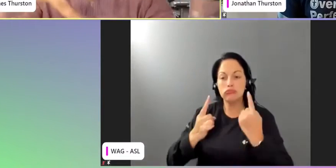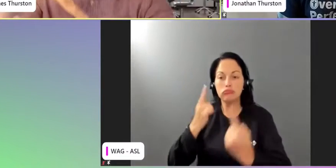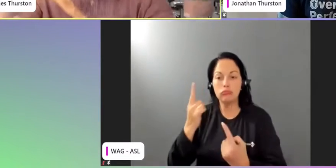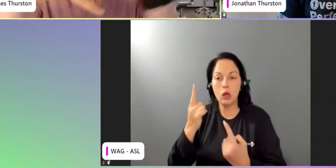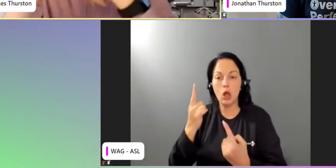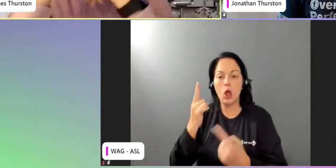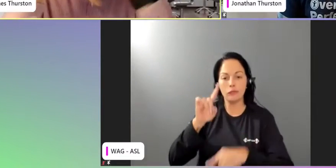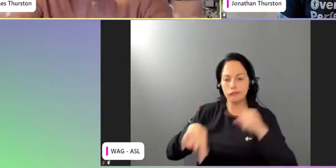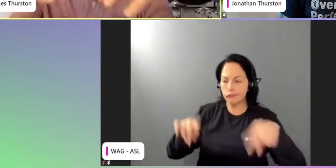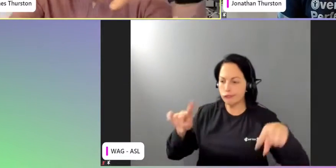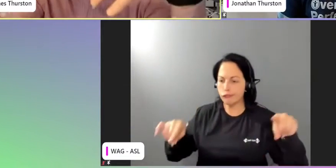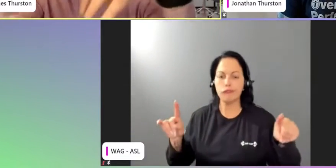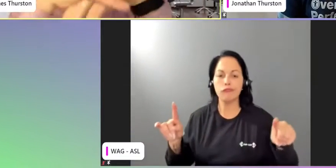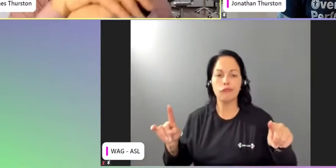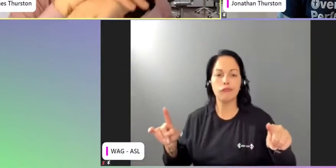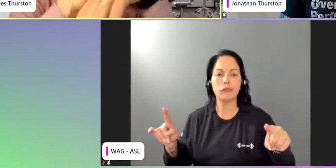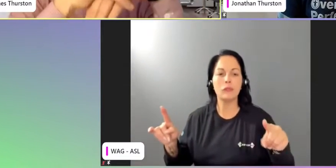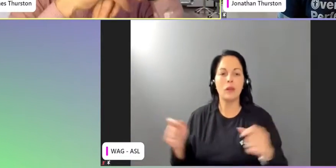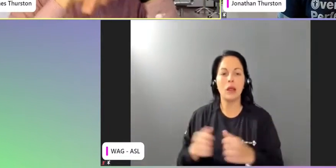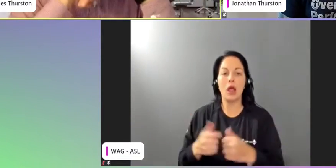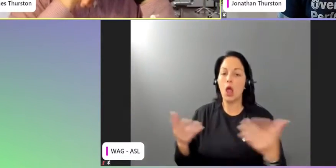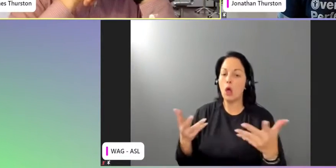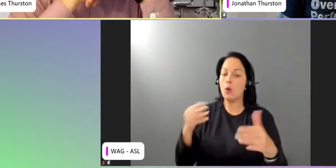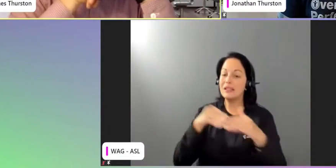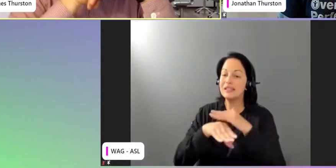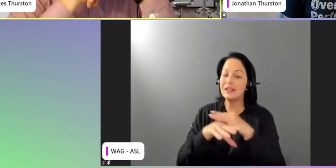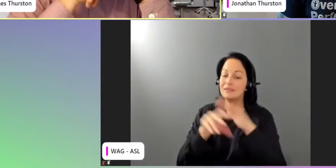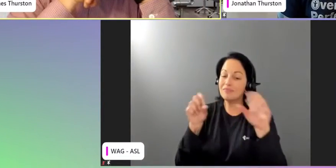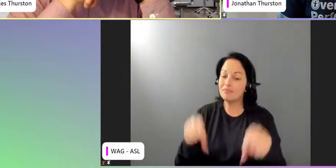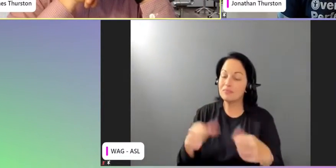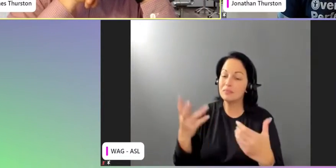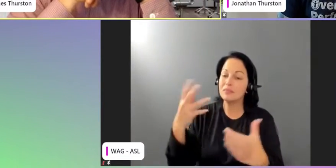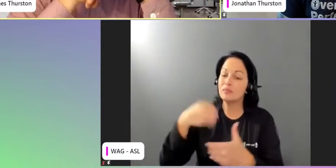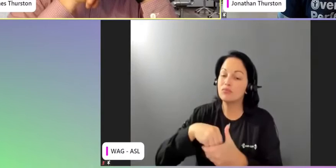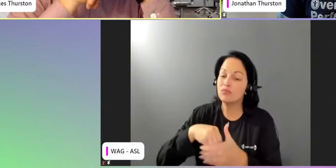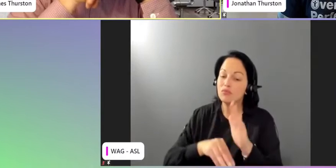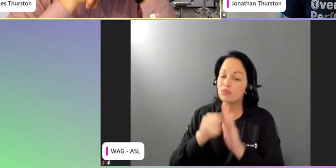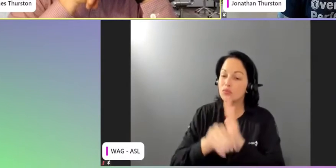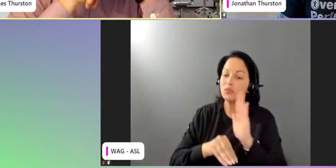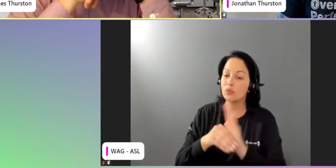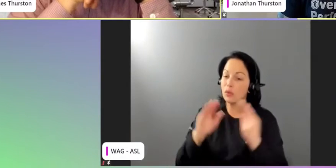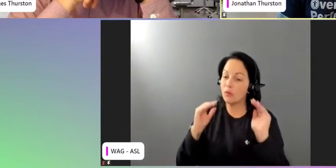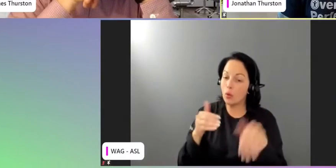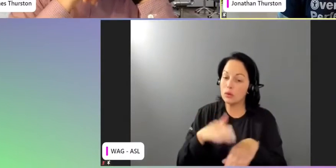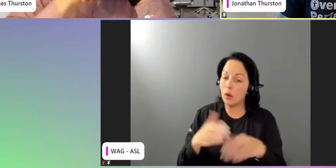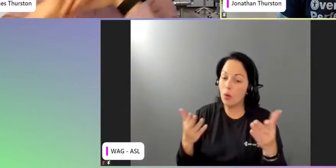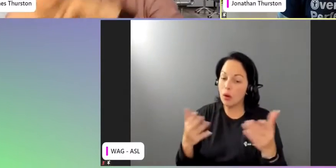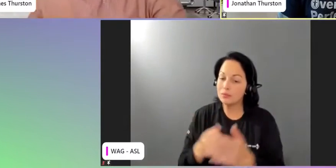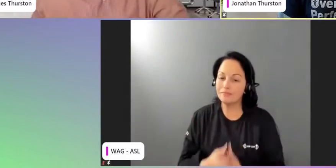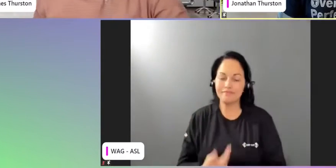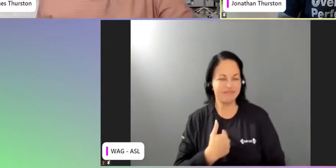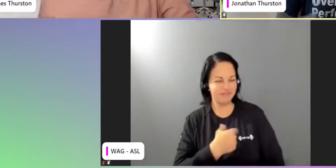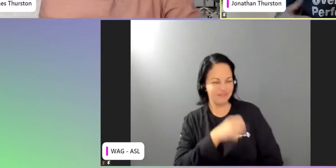experience now with Walmart, can you share some thoughts now on these dimensions and the variables that substance